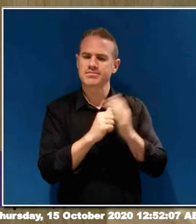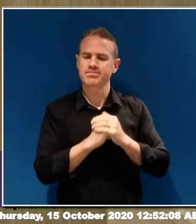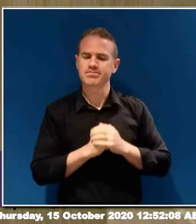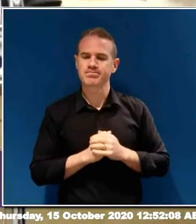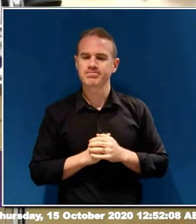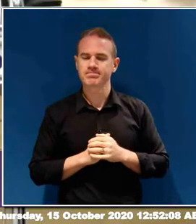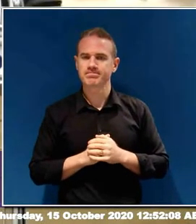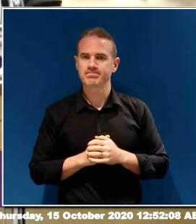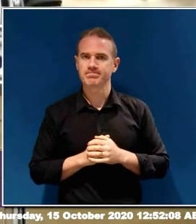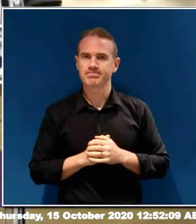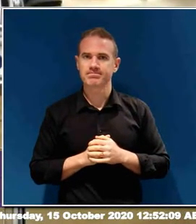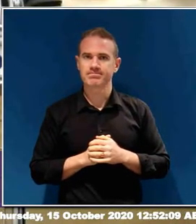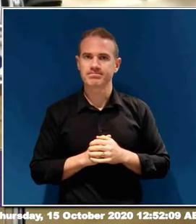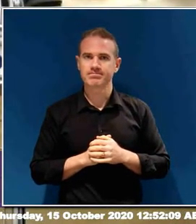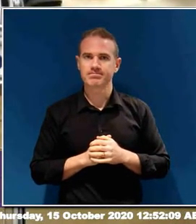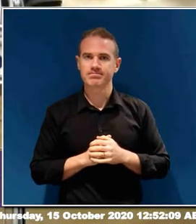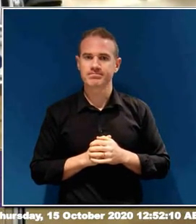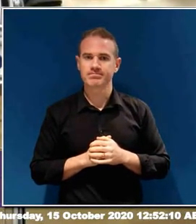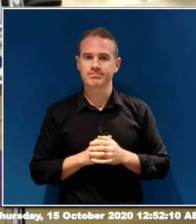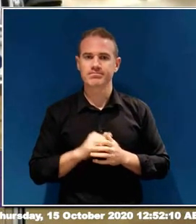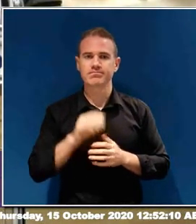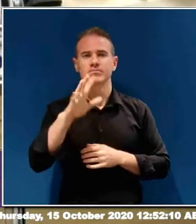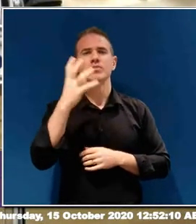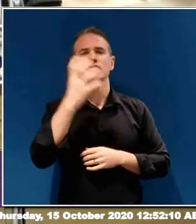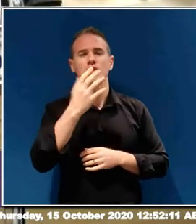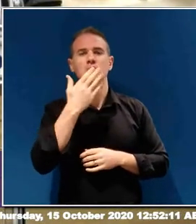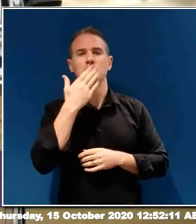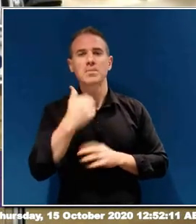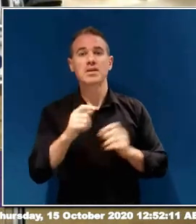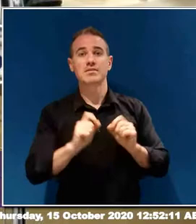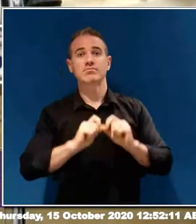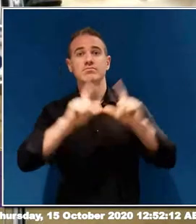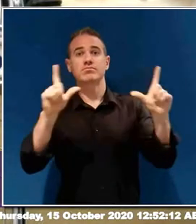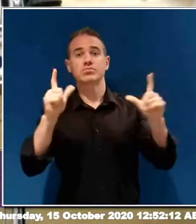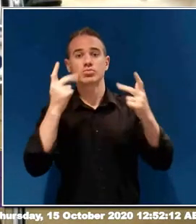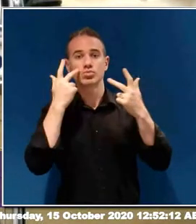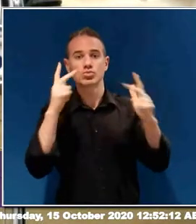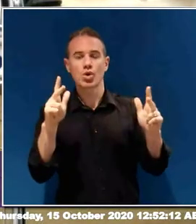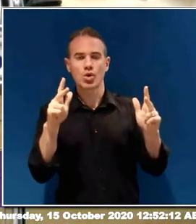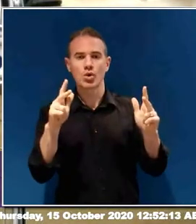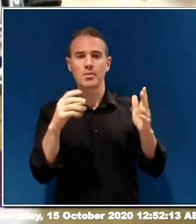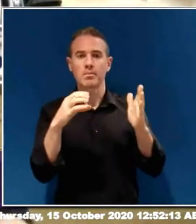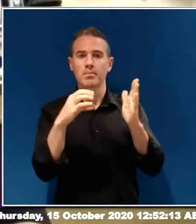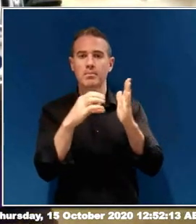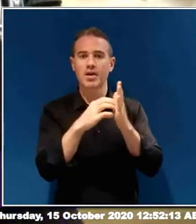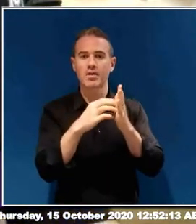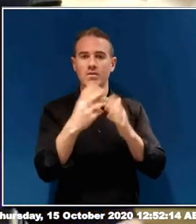I'm sorry, can we bring up paragraph 32 of the statement on the screen.